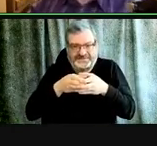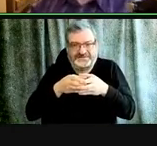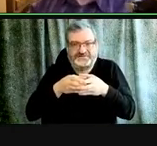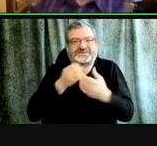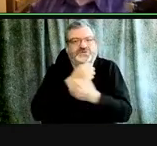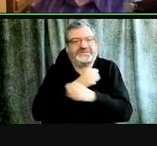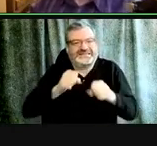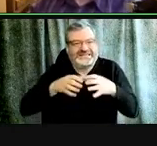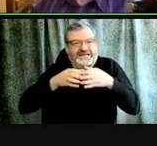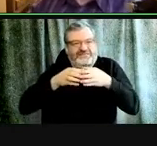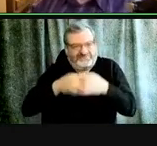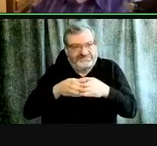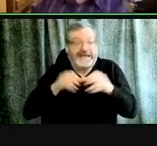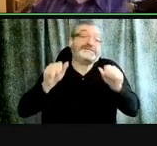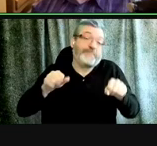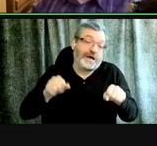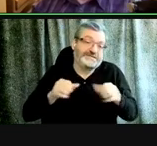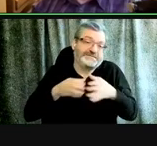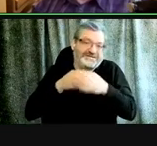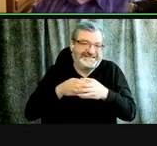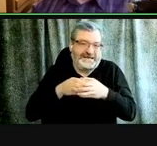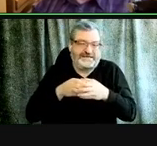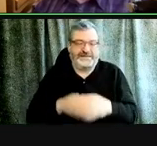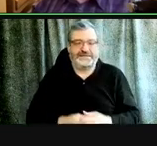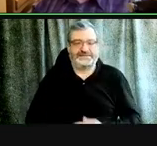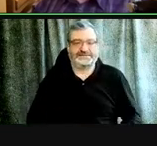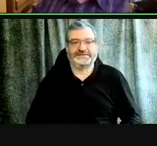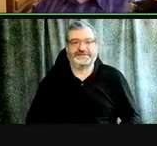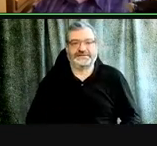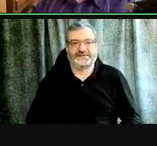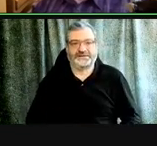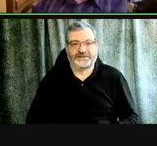safe as possible, containment for this kind of stuff. Okay.